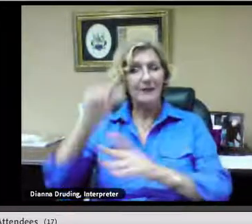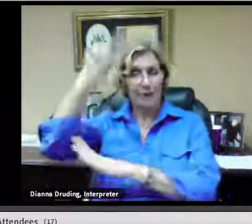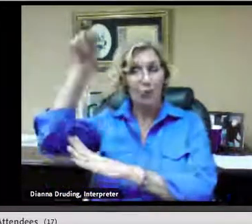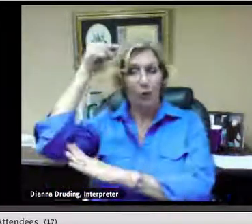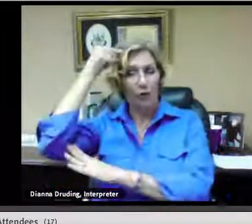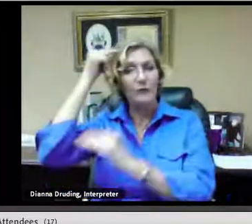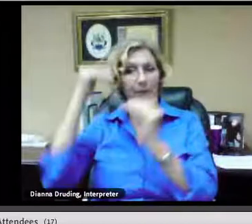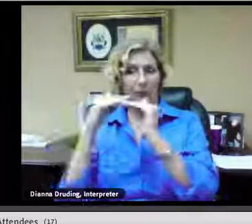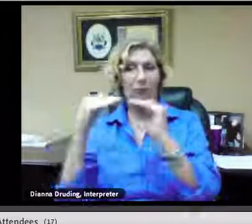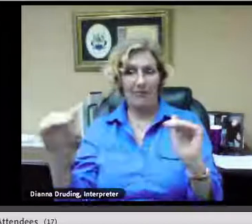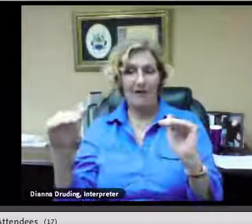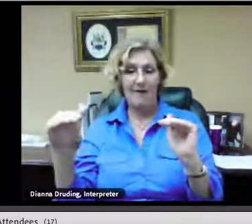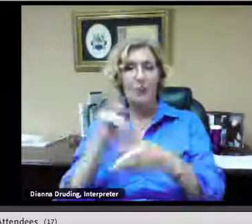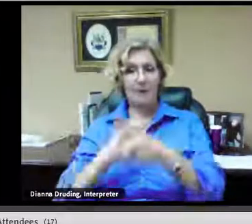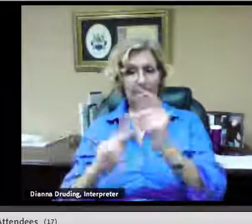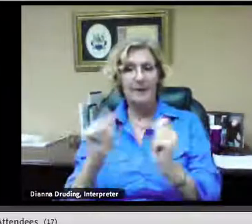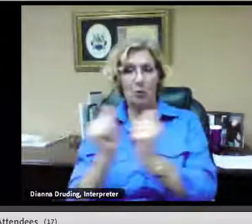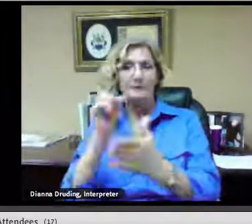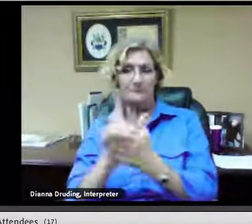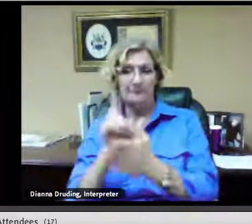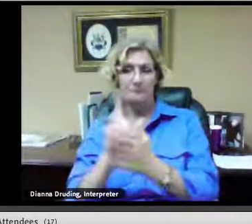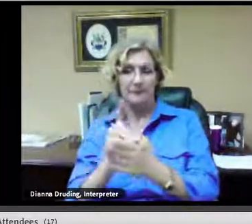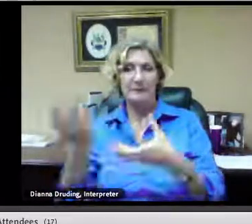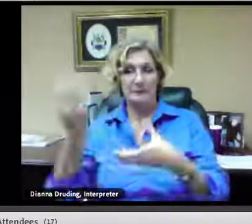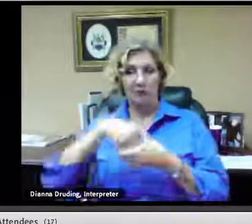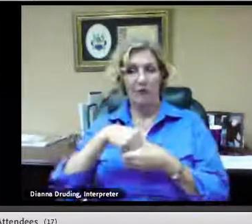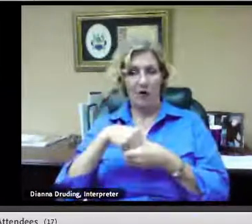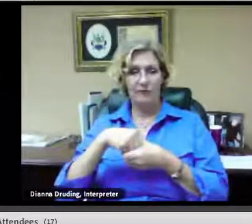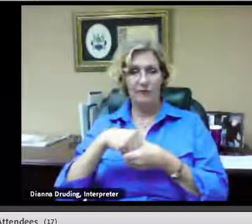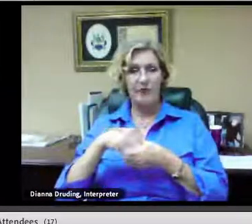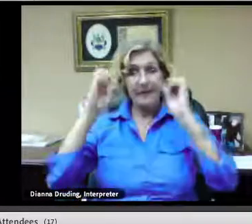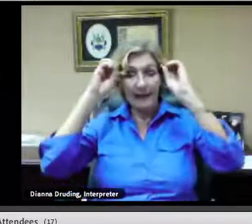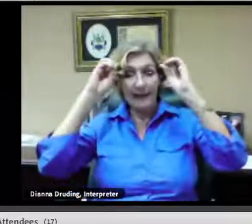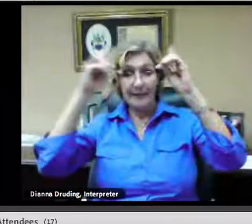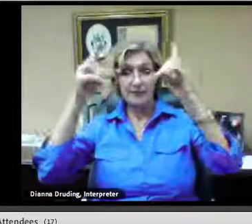Education for All Handicapped -- There's that word again. Did you wince? I did.